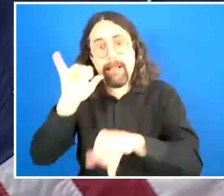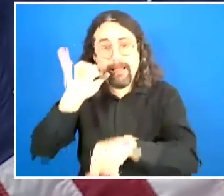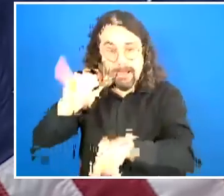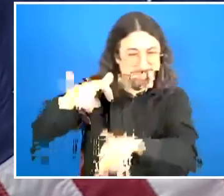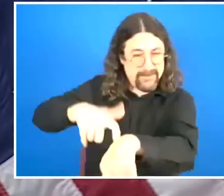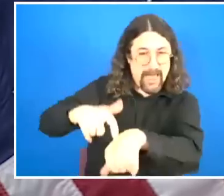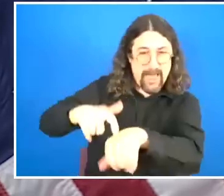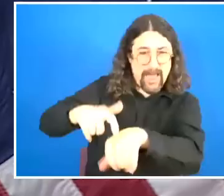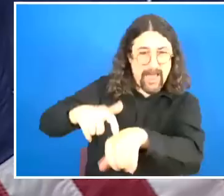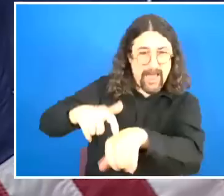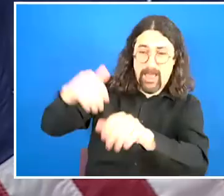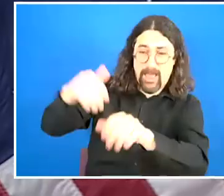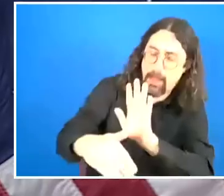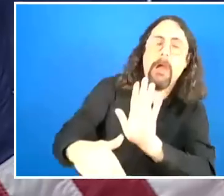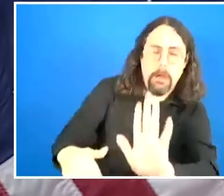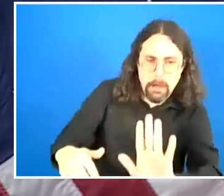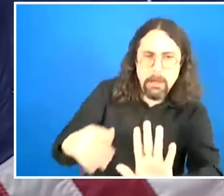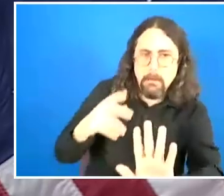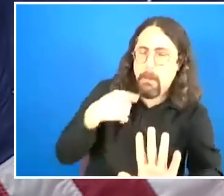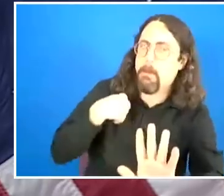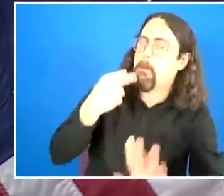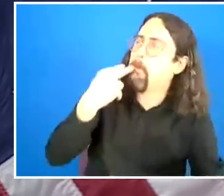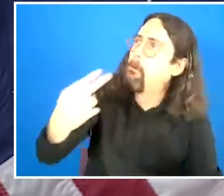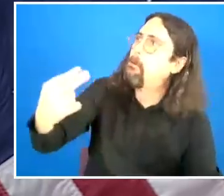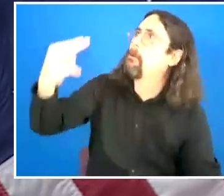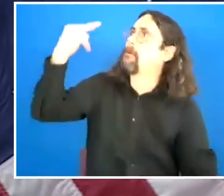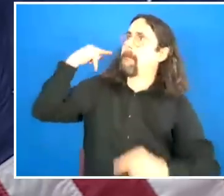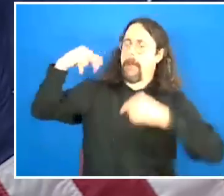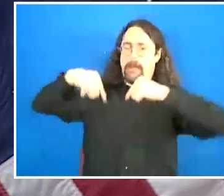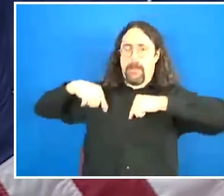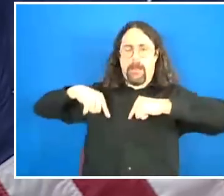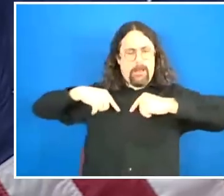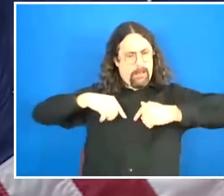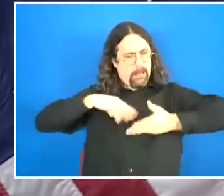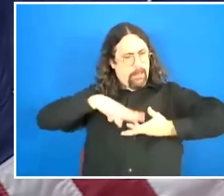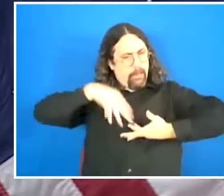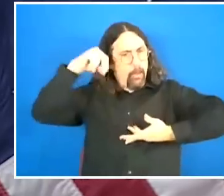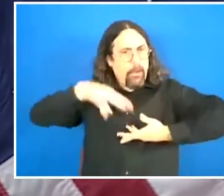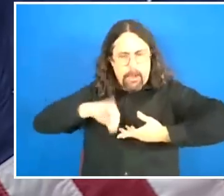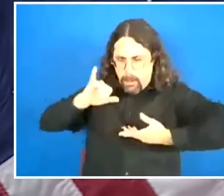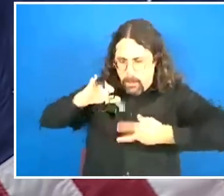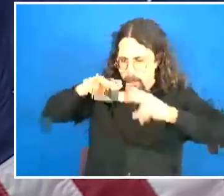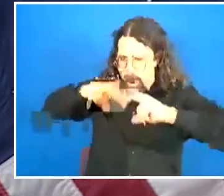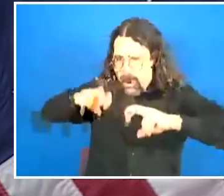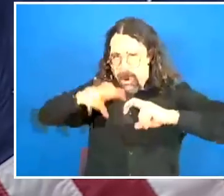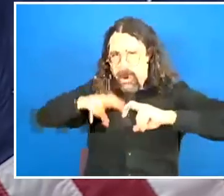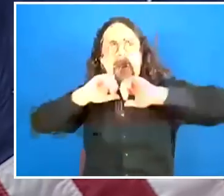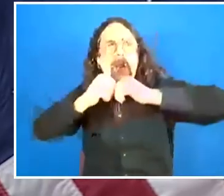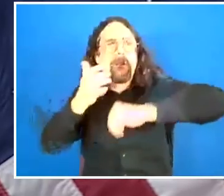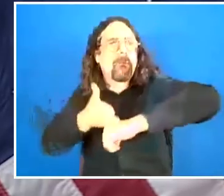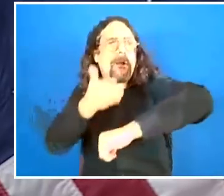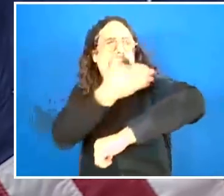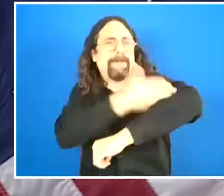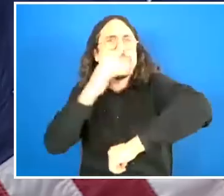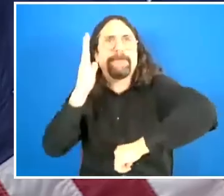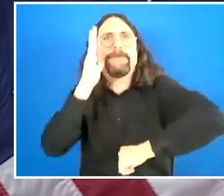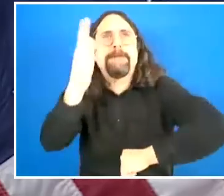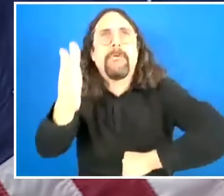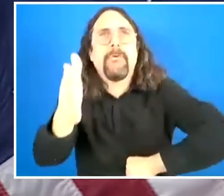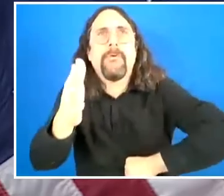KNOW, THE GOVERNOR I THIN WAS SPEAKING FROM THE HEART AND I APPRECIATE THAT. DIO KNOW ONE THING. ON JANUARY 24th A